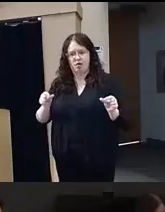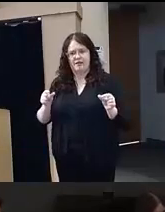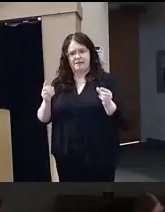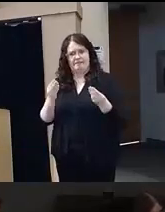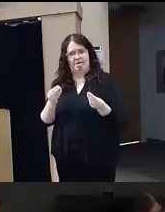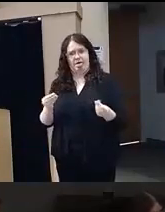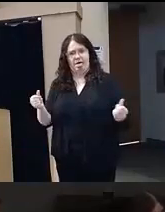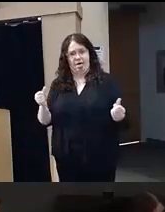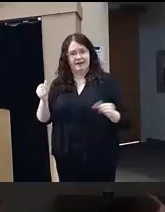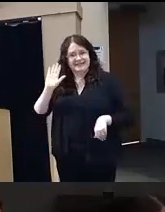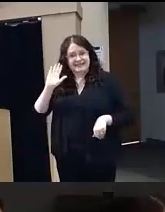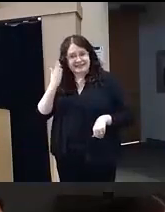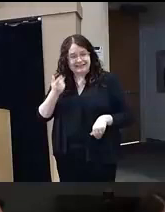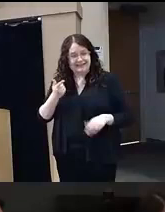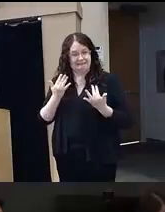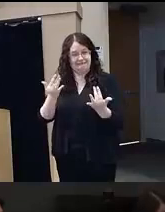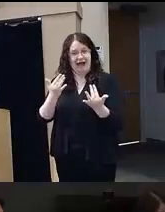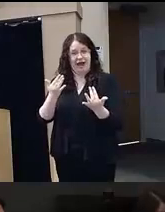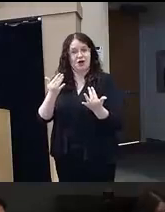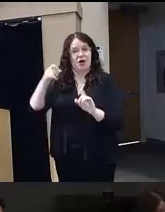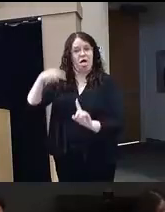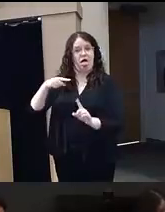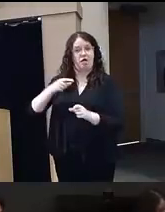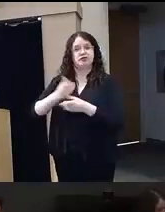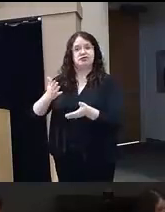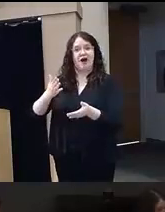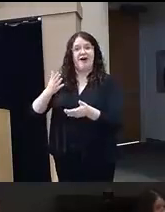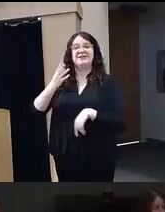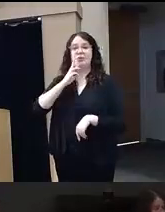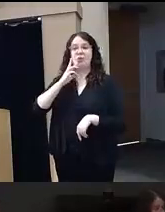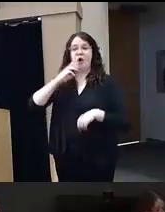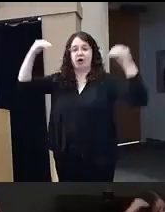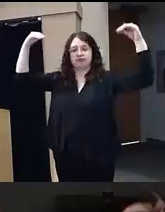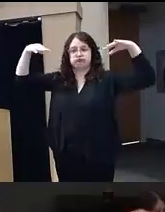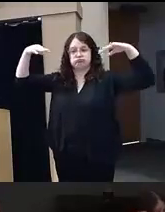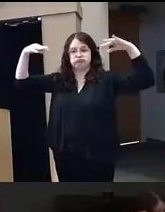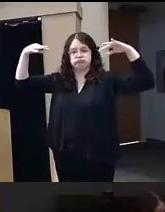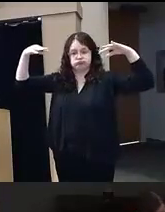been even triggered uh the extinguisher I'm sorry the sprinkler system downstairs